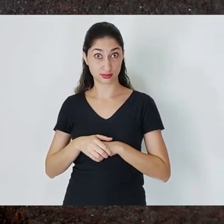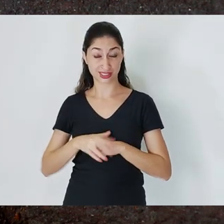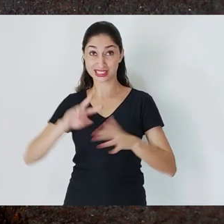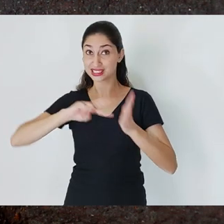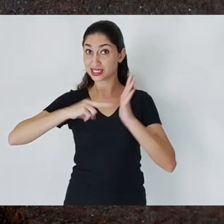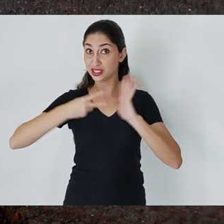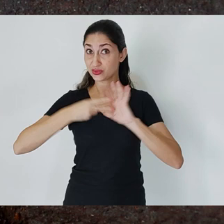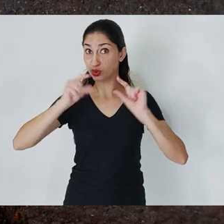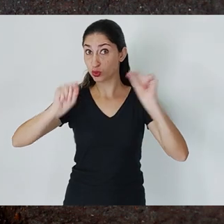90%.